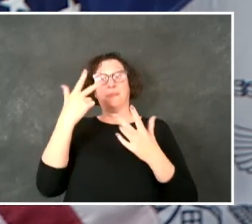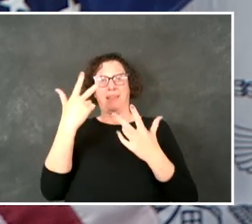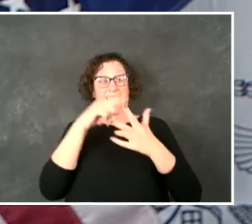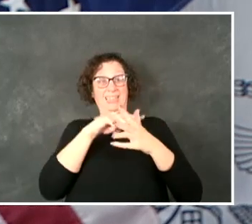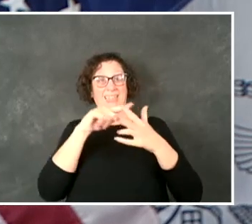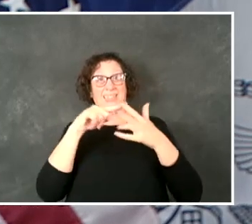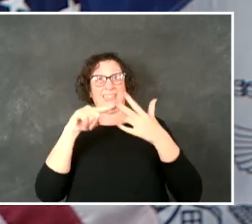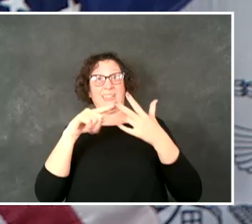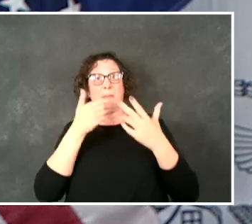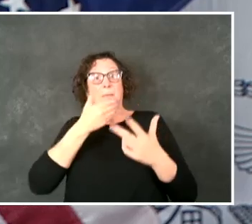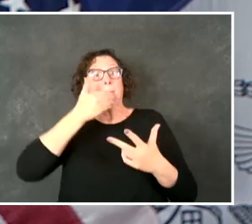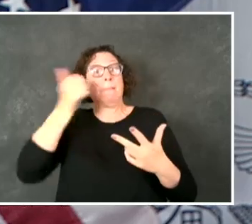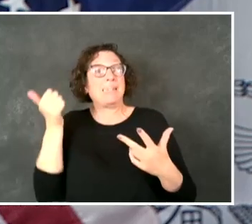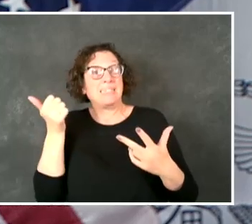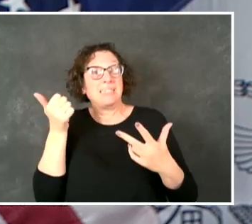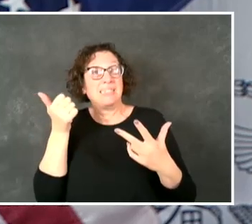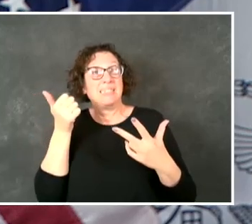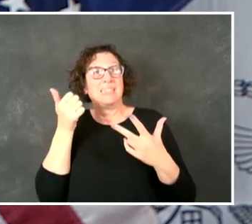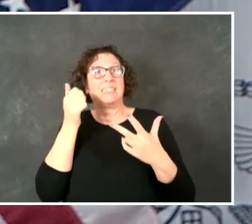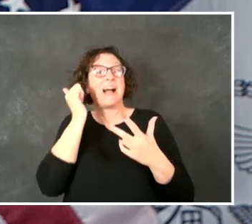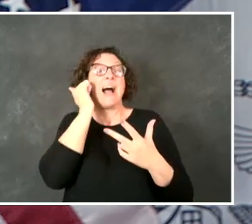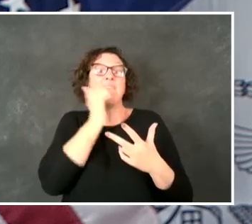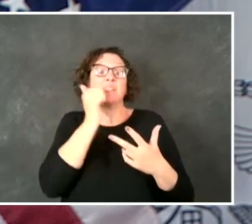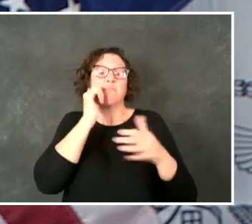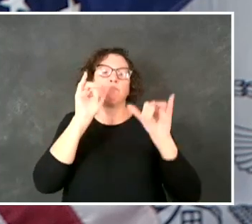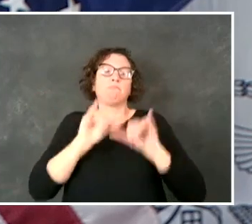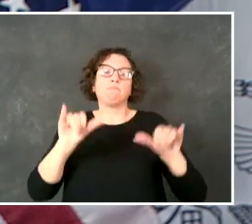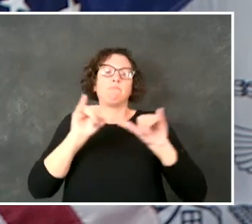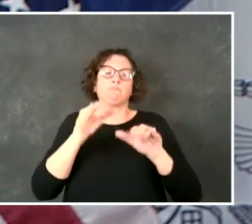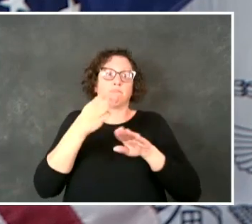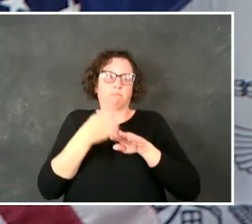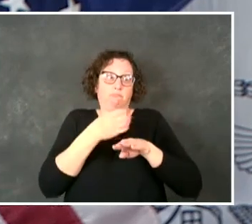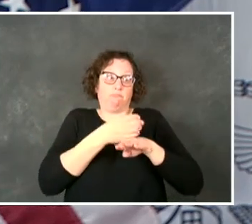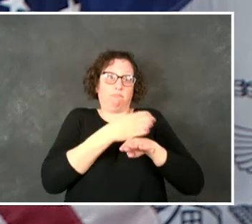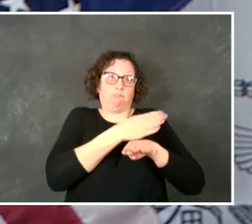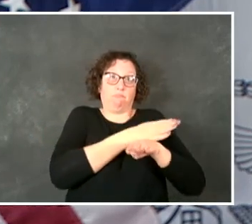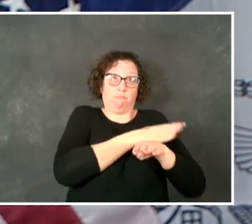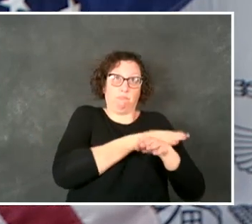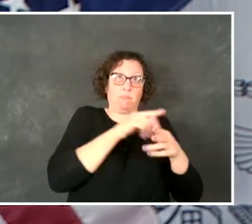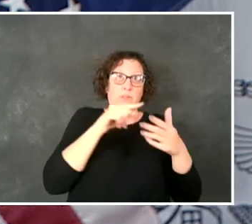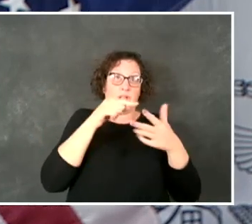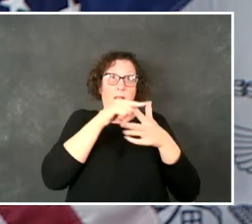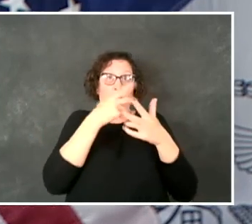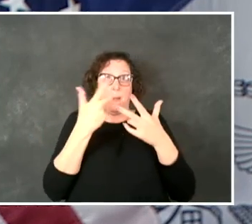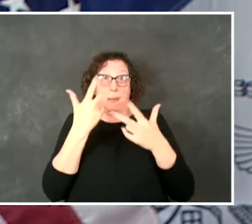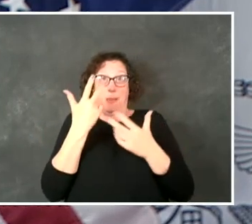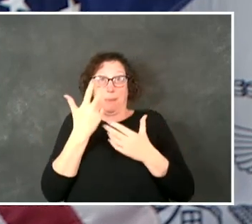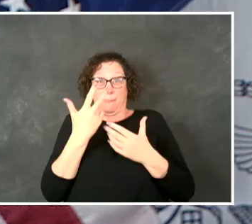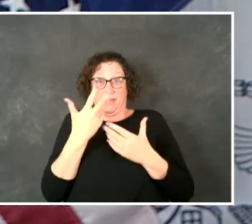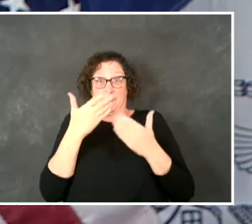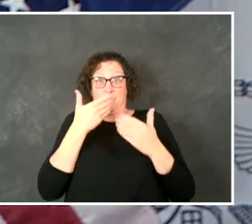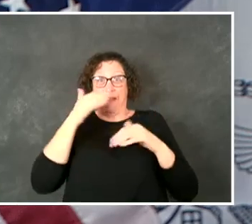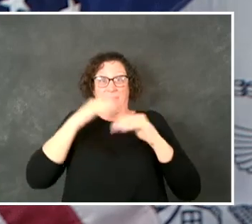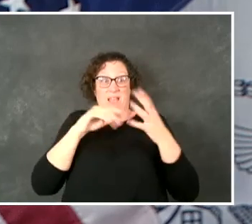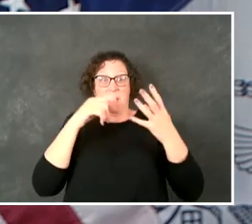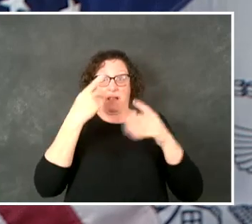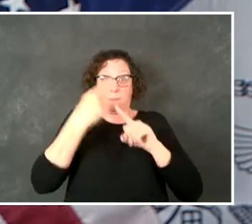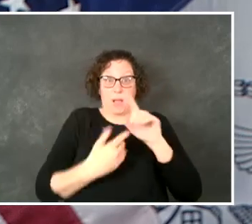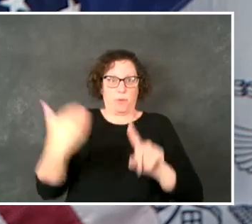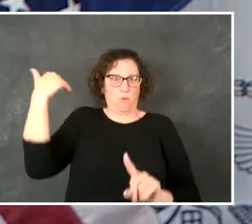BETTER BUT WE'RE FAR FROM OUT OF THE WOODS. LOOK AT THE NUMBER OF CAESS. LOOK AT THE NUMBER OF NEW YORKERS WE'RE LOSING EVERY DAY.